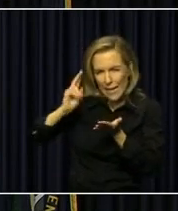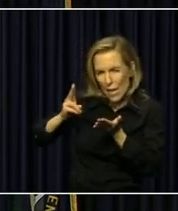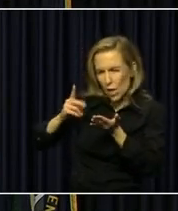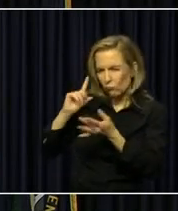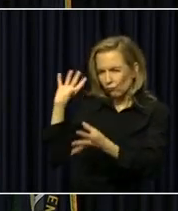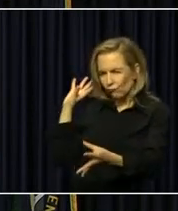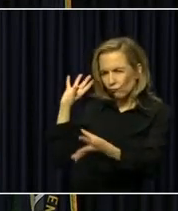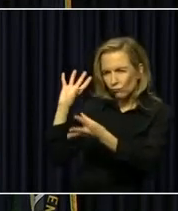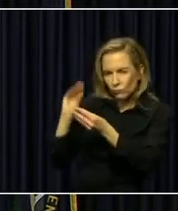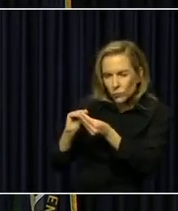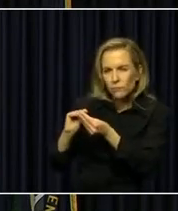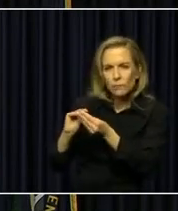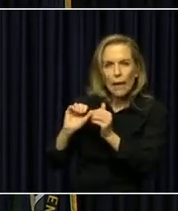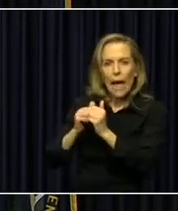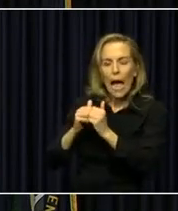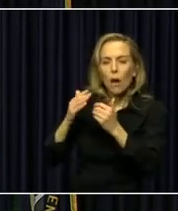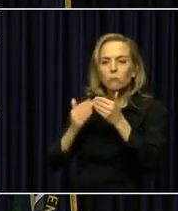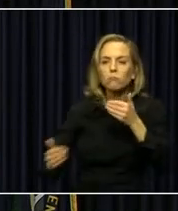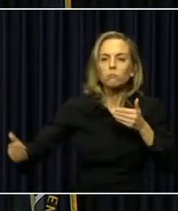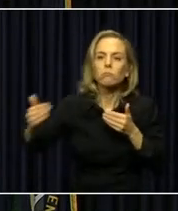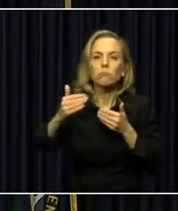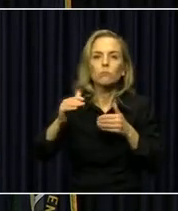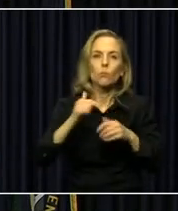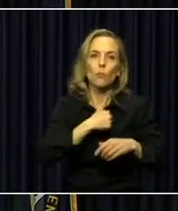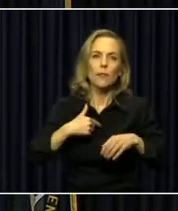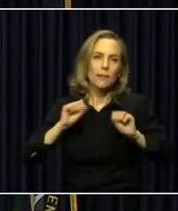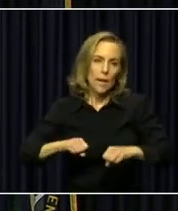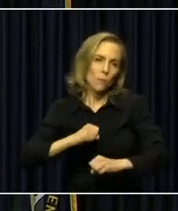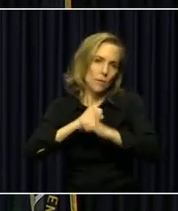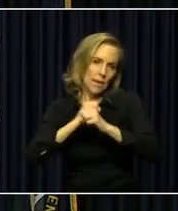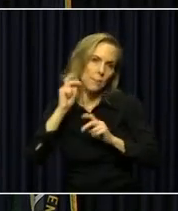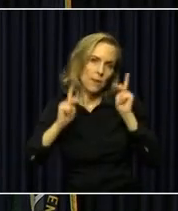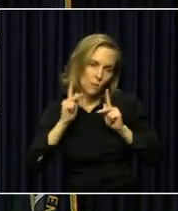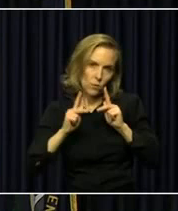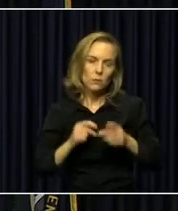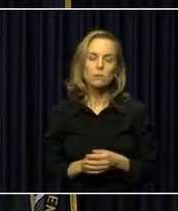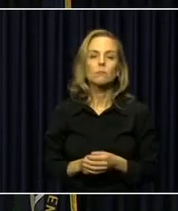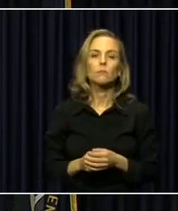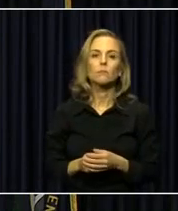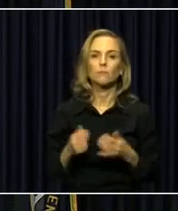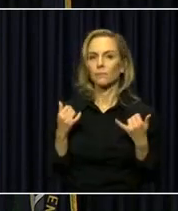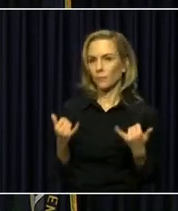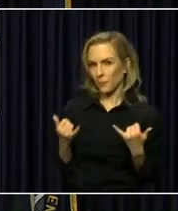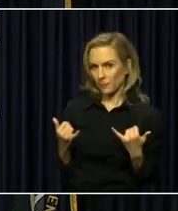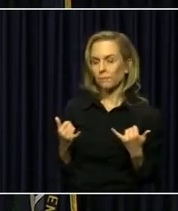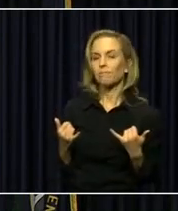NUMBERS. TODAY'S NUMBER OF NEW CASES I THINK IS OUR SECOND HIGHEST